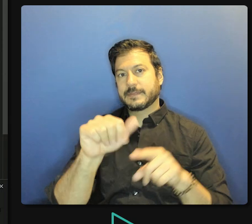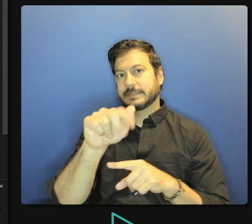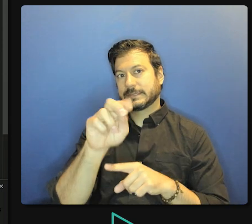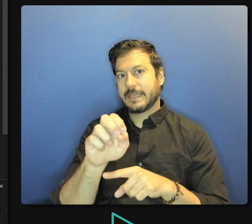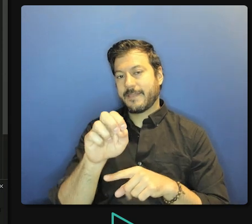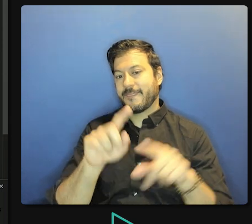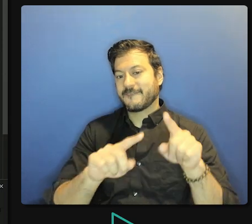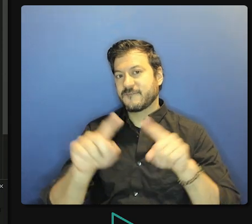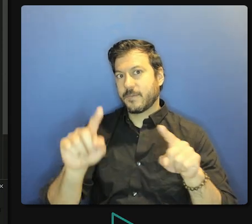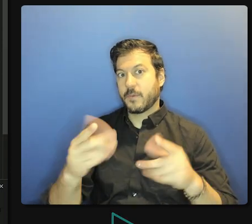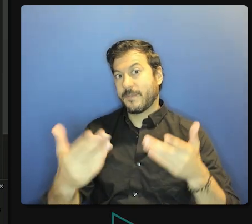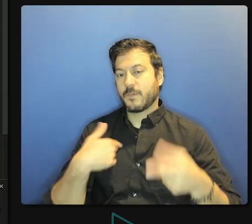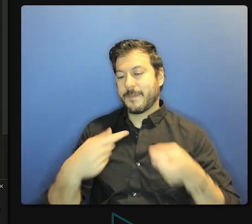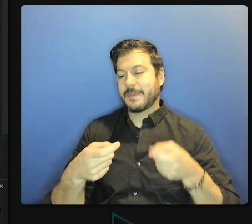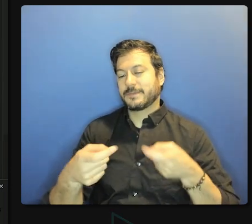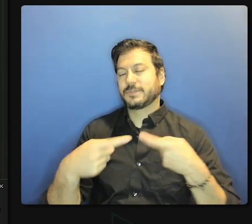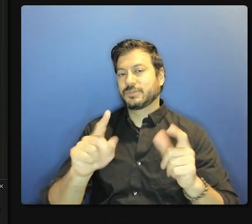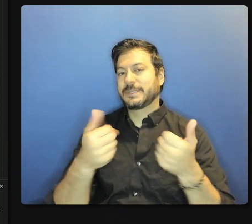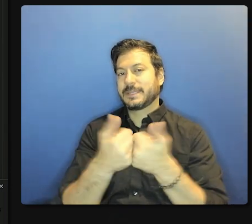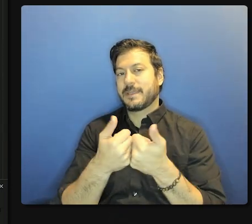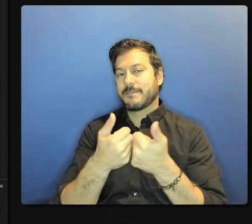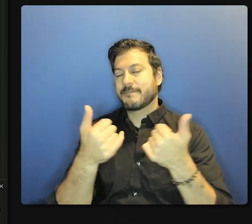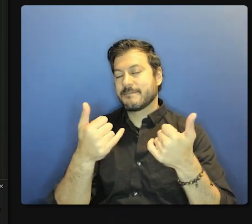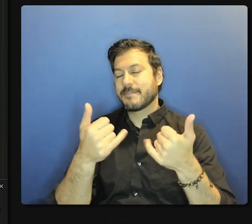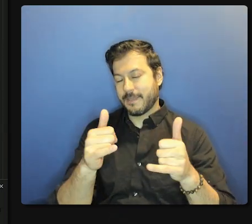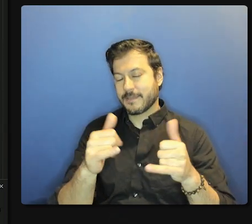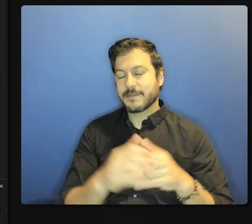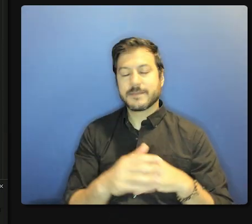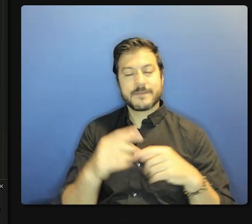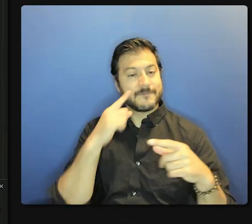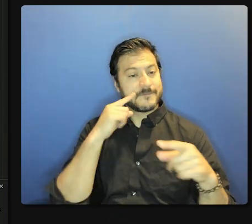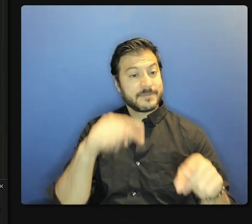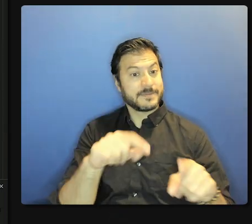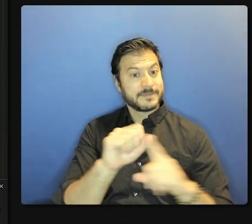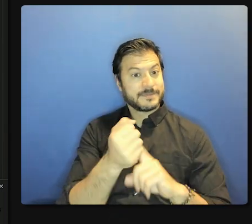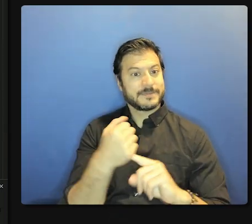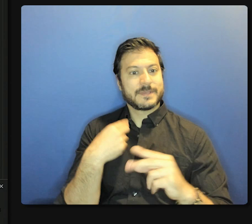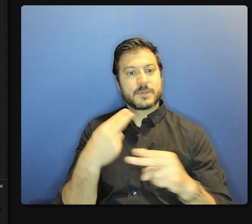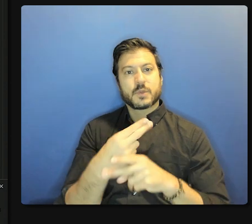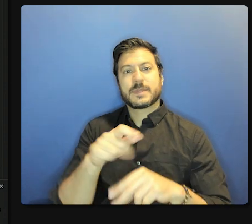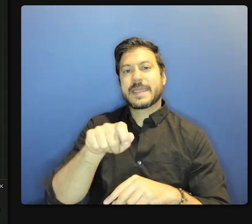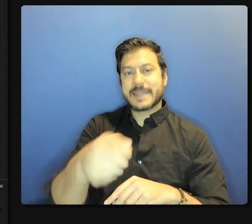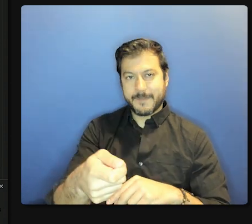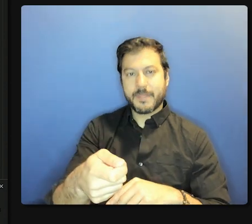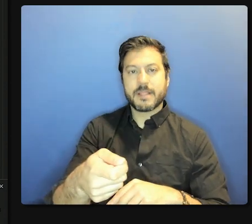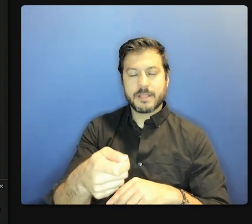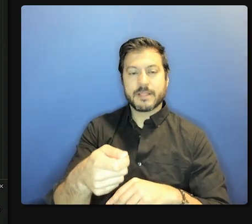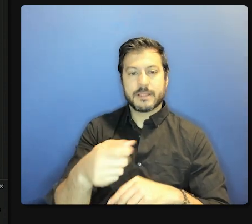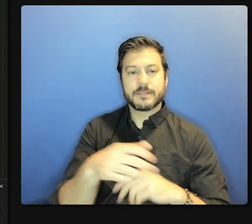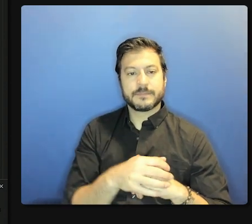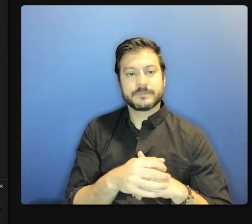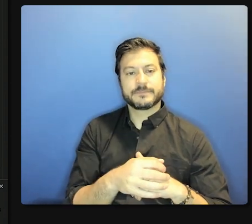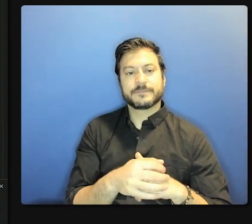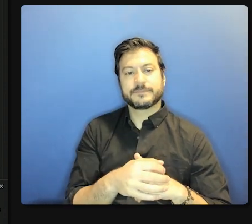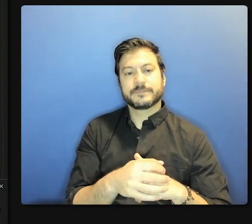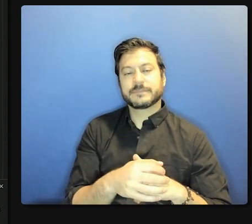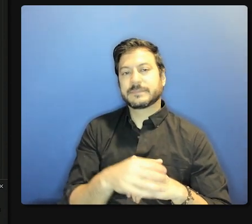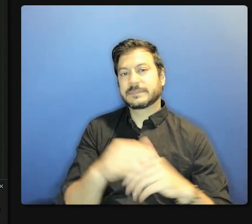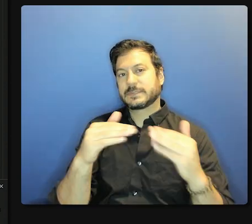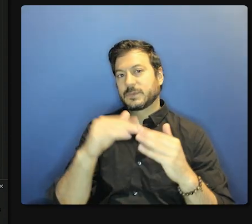of the states of the variable we might be managing during gameplay. Here I'm using "enable ball = false".